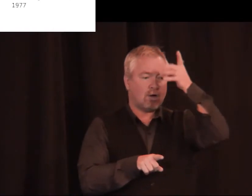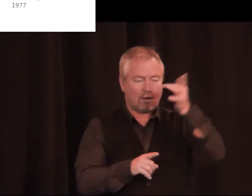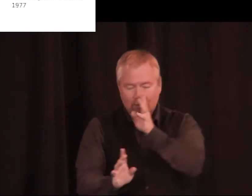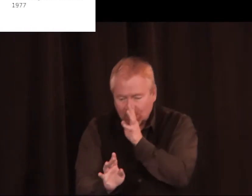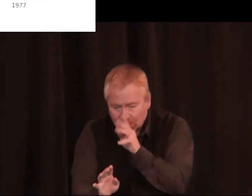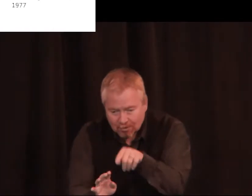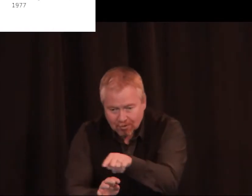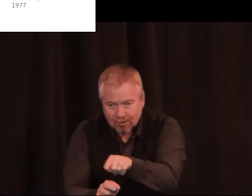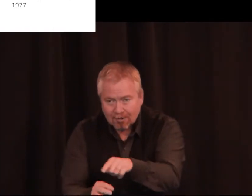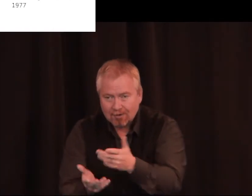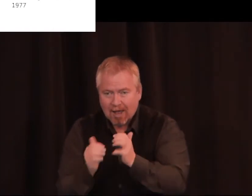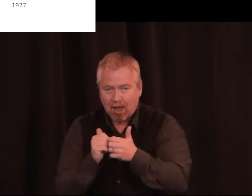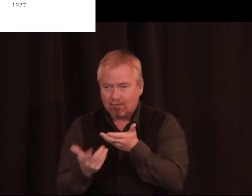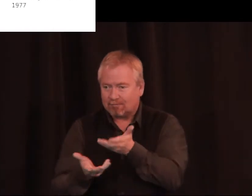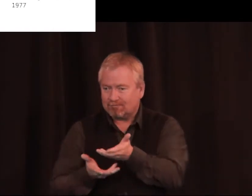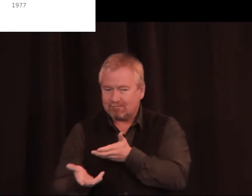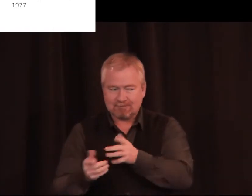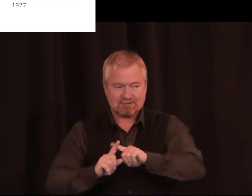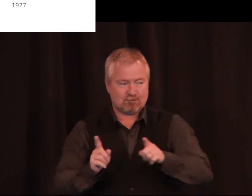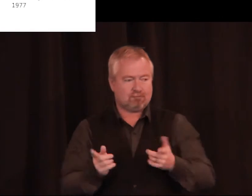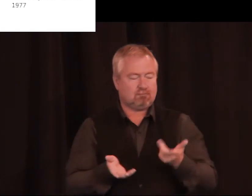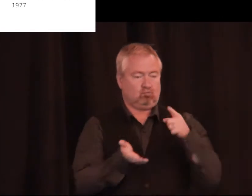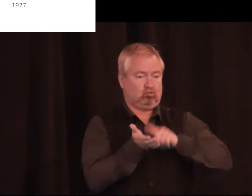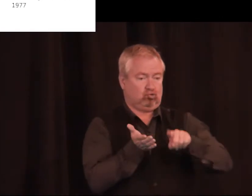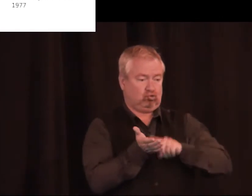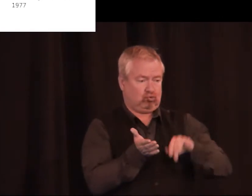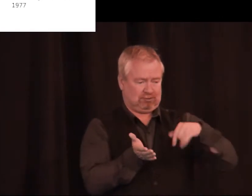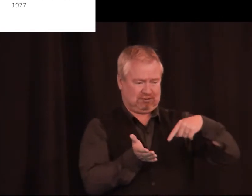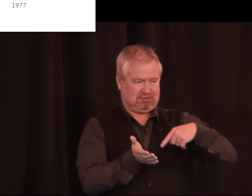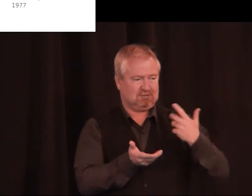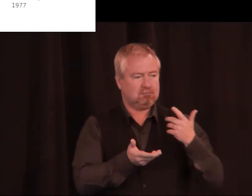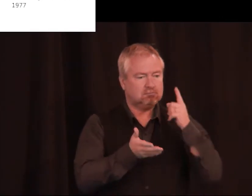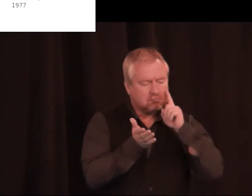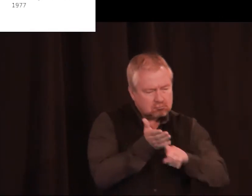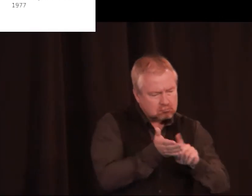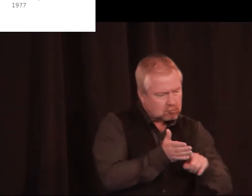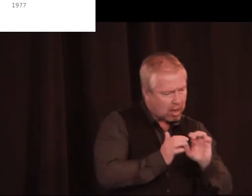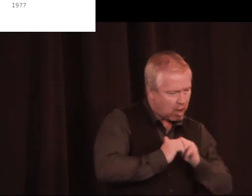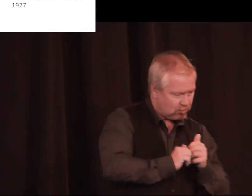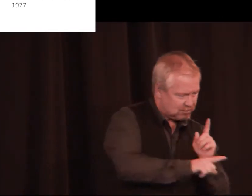So, the research that's been done with children who are deaf may not be applicable to children who are hard of hearing.